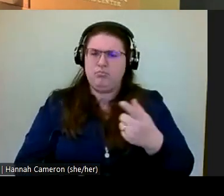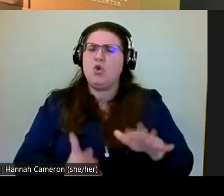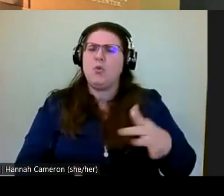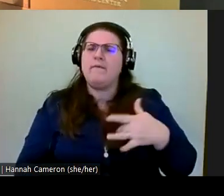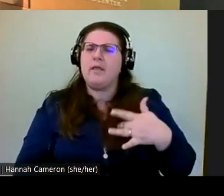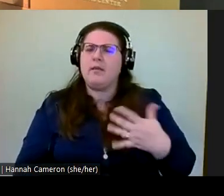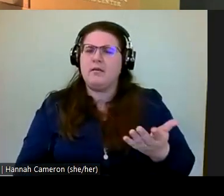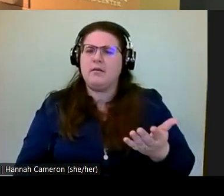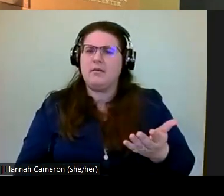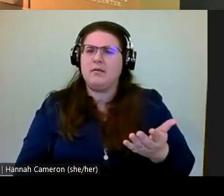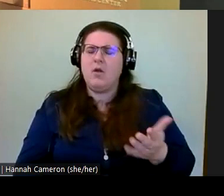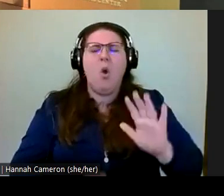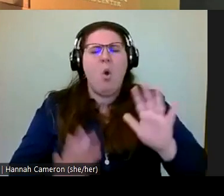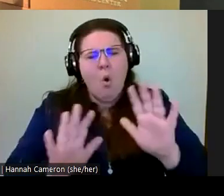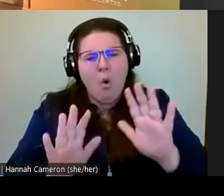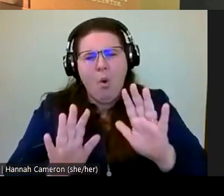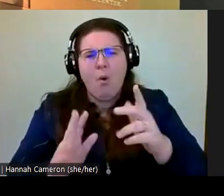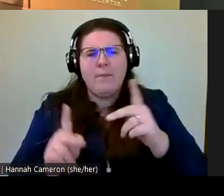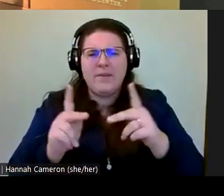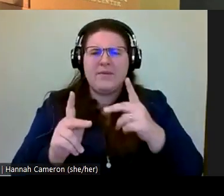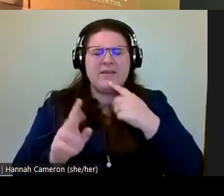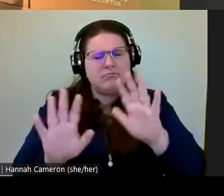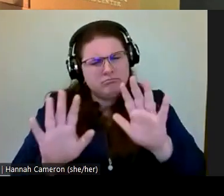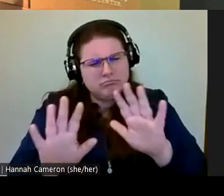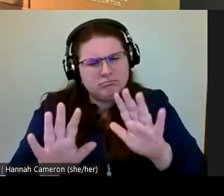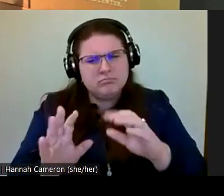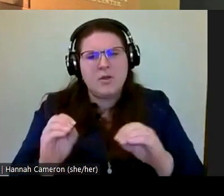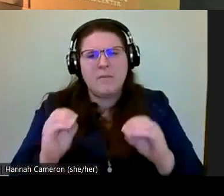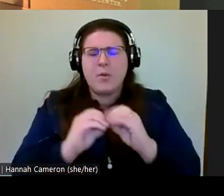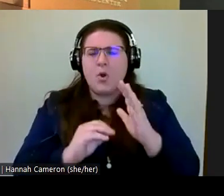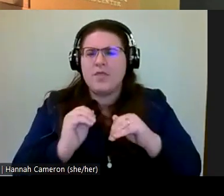well wait a minute there's a lot more to to mental to Psychiatry to mental health and psychiatrists